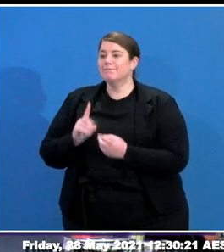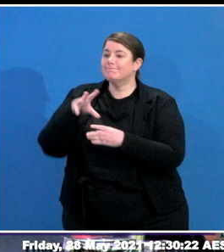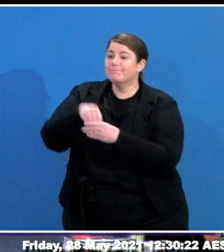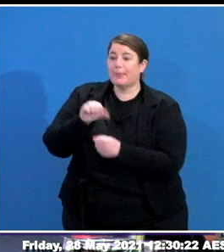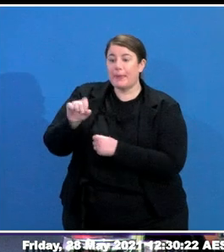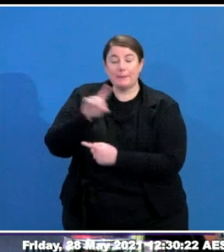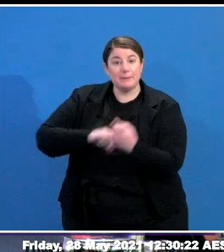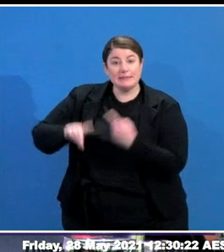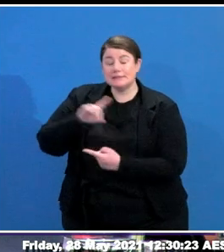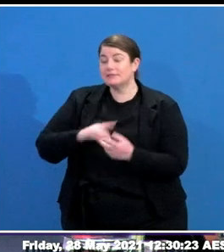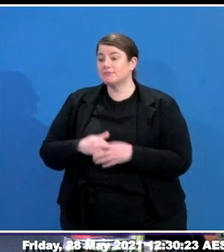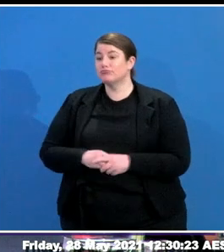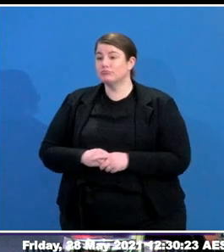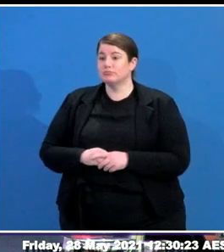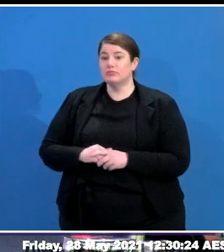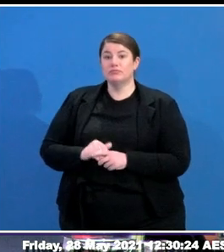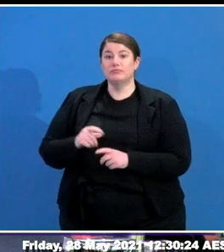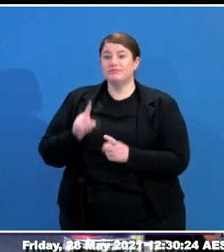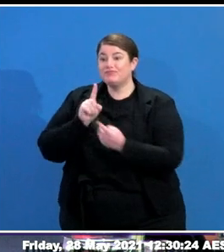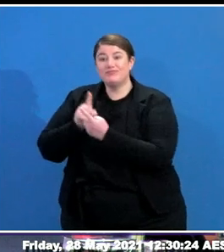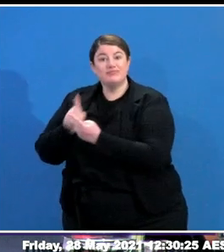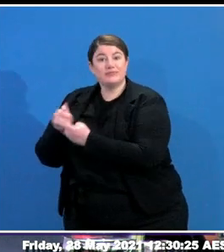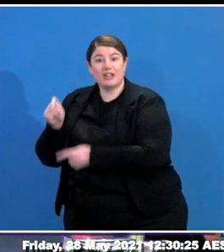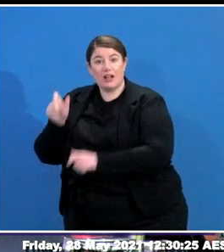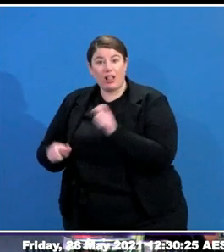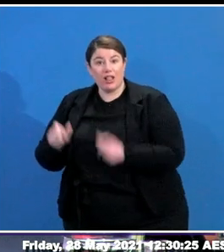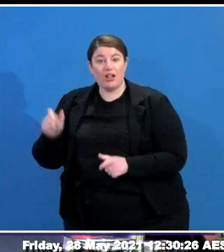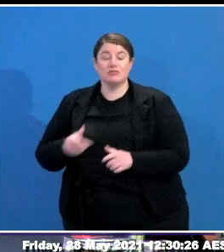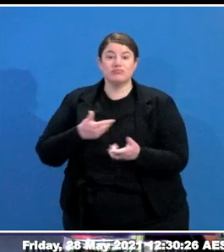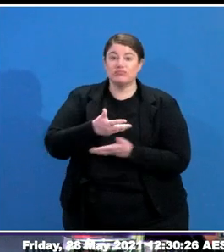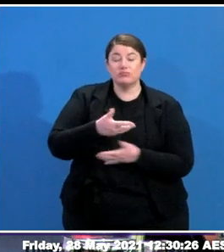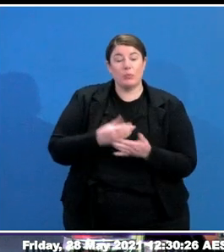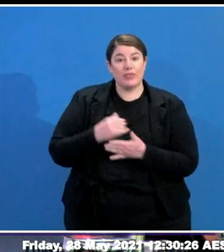caught up with the individual clients; speaking with the staff; looking at the